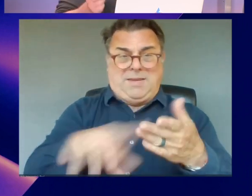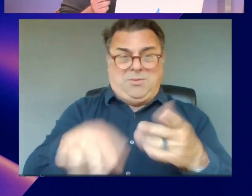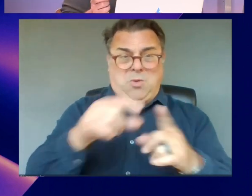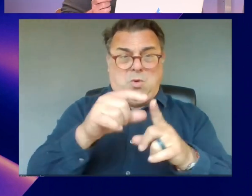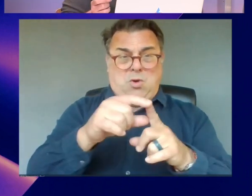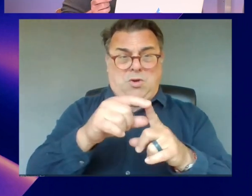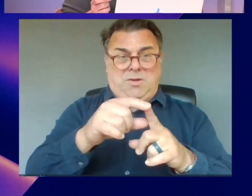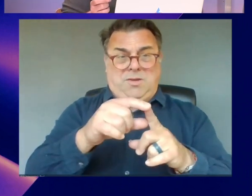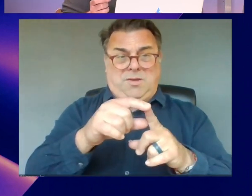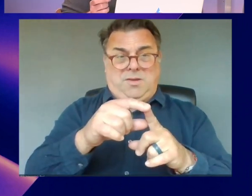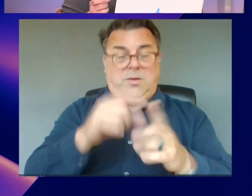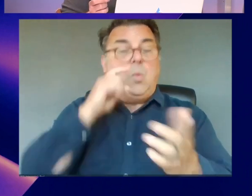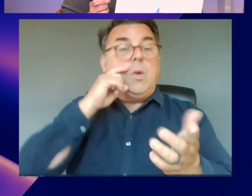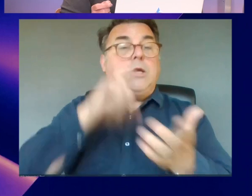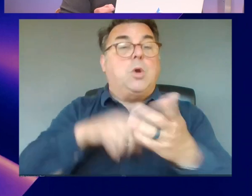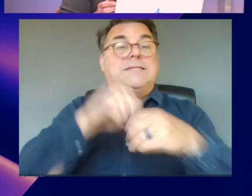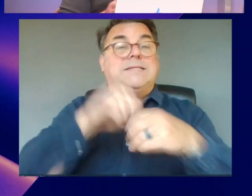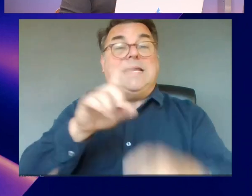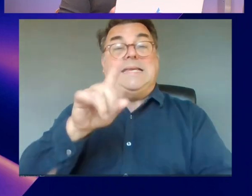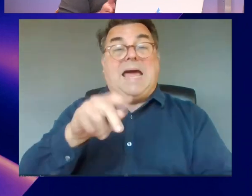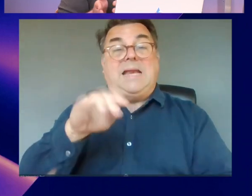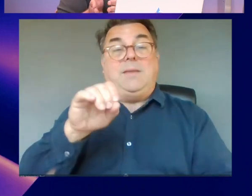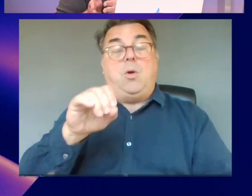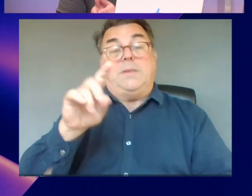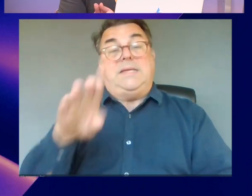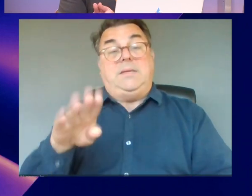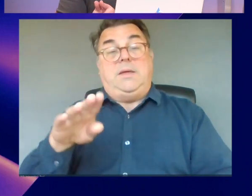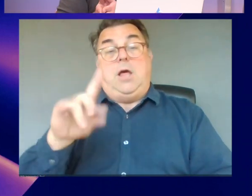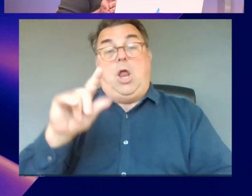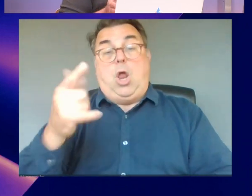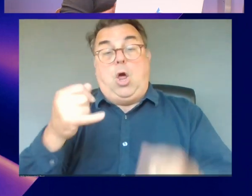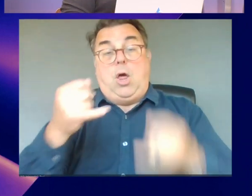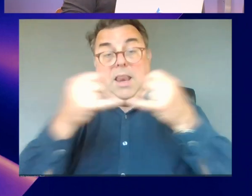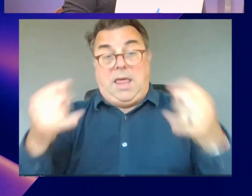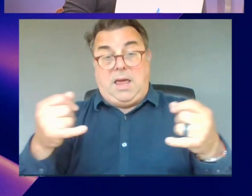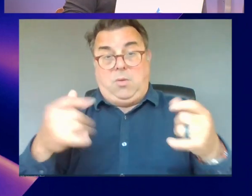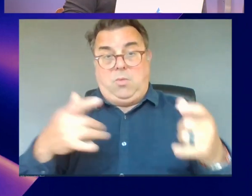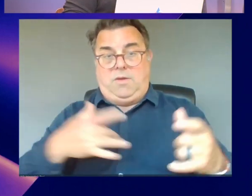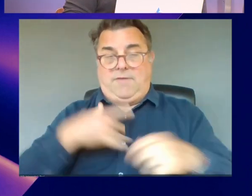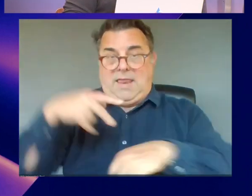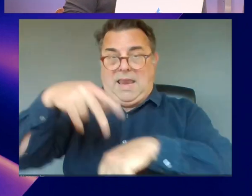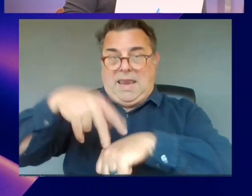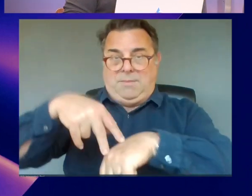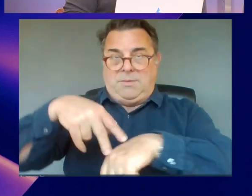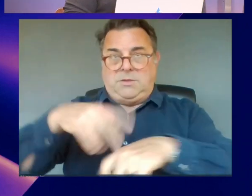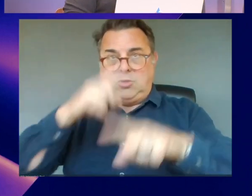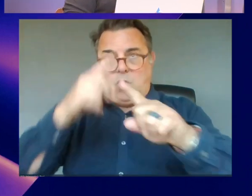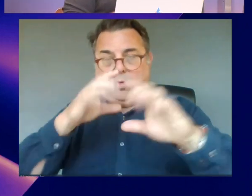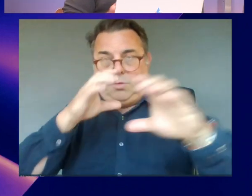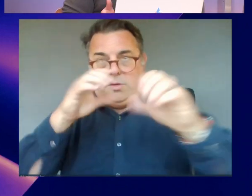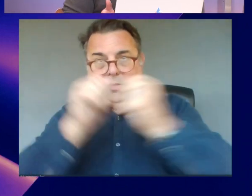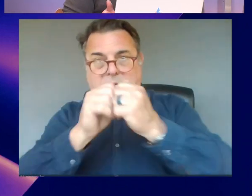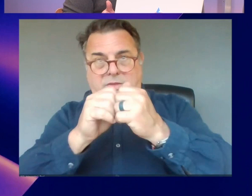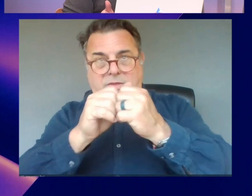in your DynamoDB log lines, we believe that Lambda was trying to communicate with DynamoDB and it failed to do so.